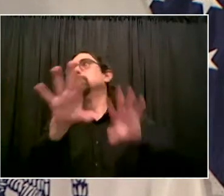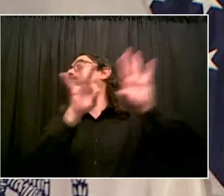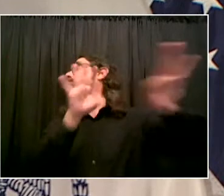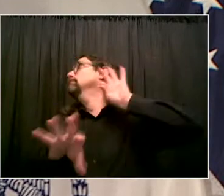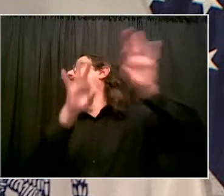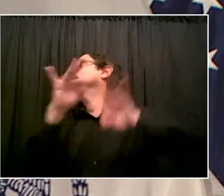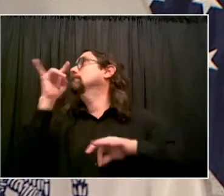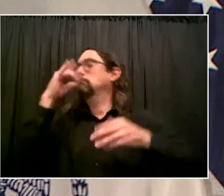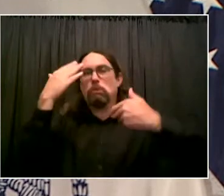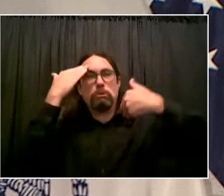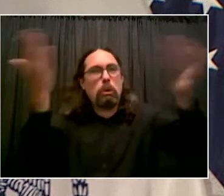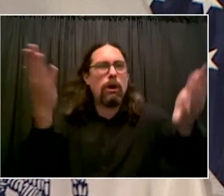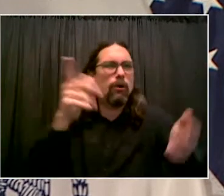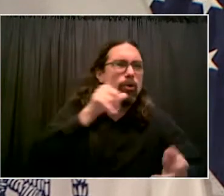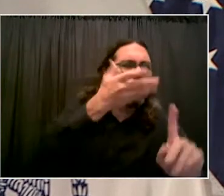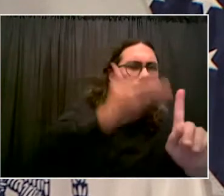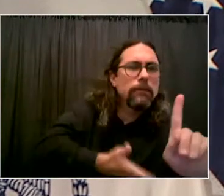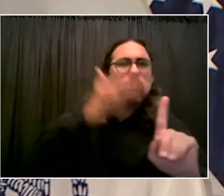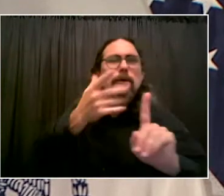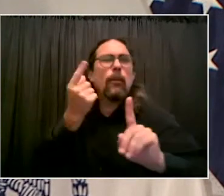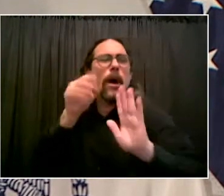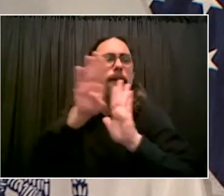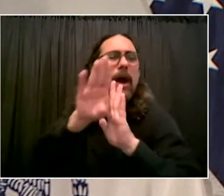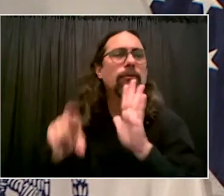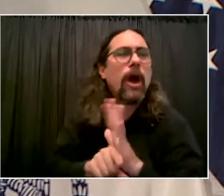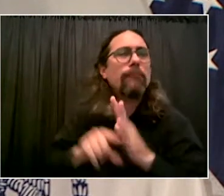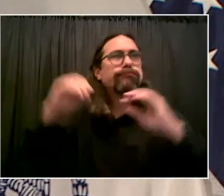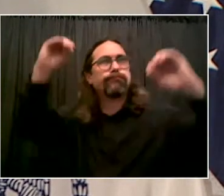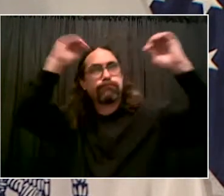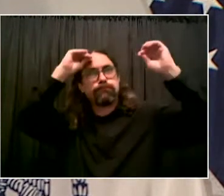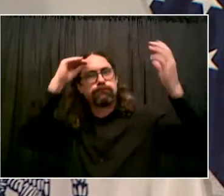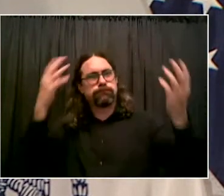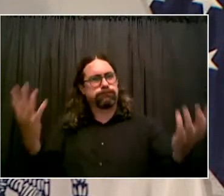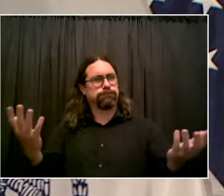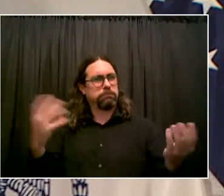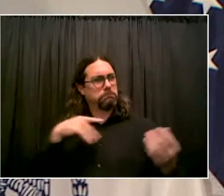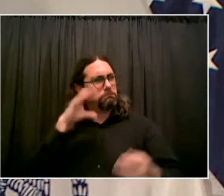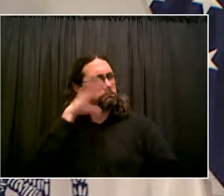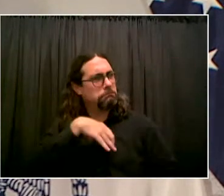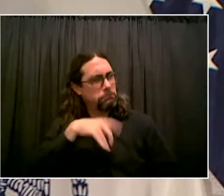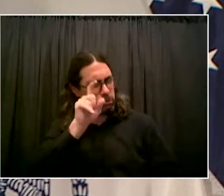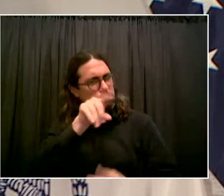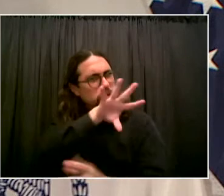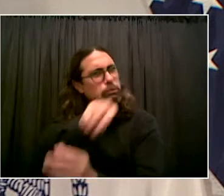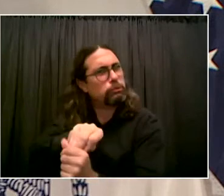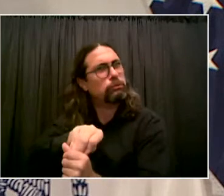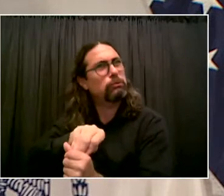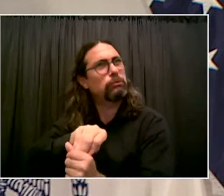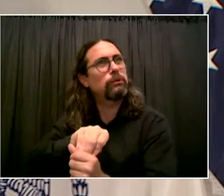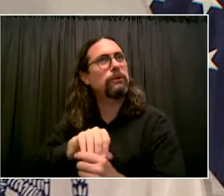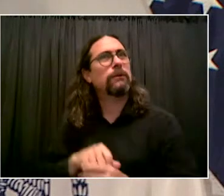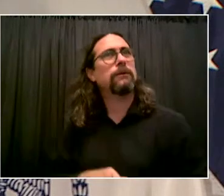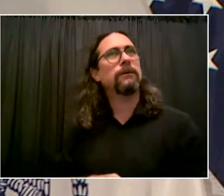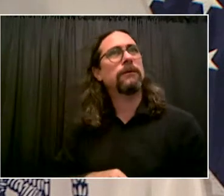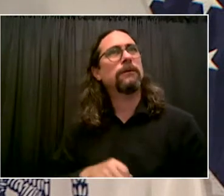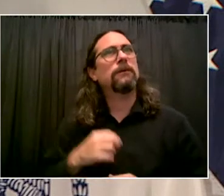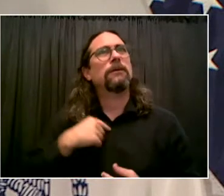KNOW WHO HAS BEEN SELECTED AND AGAIN, WHY NOT OPEN A ENRICHMENT